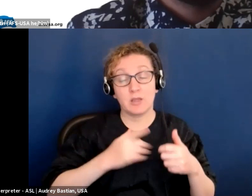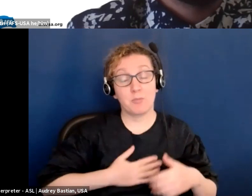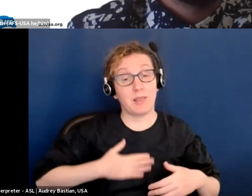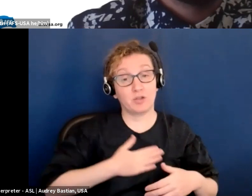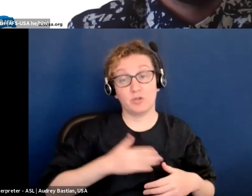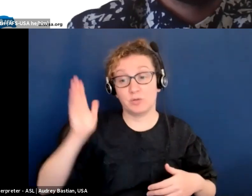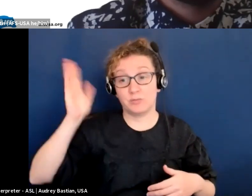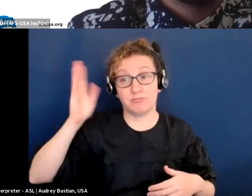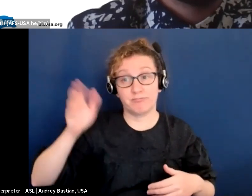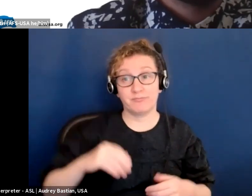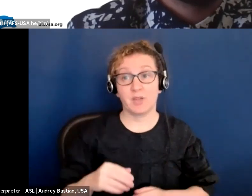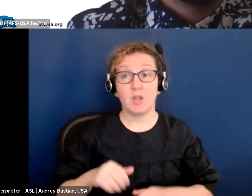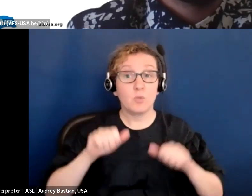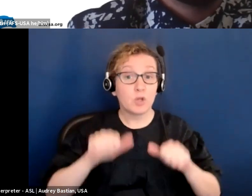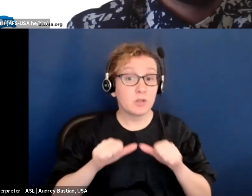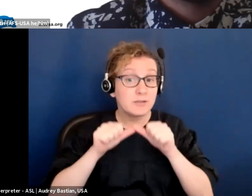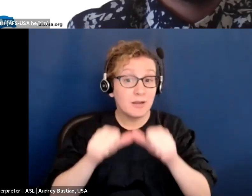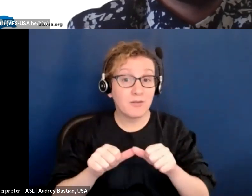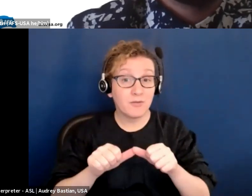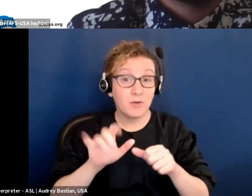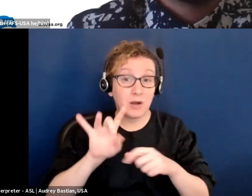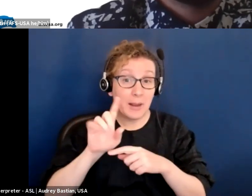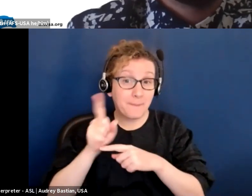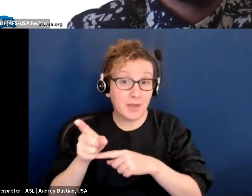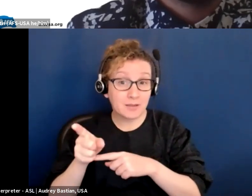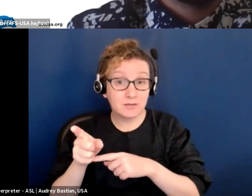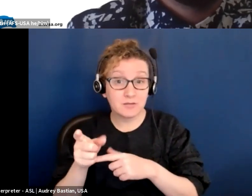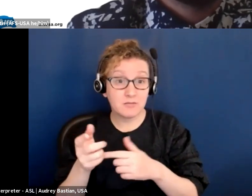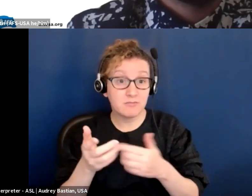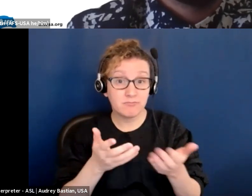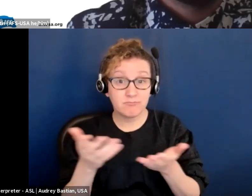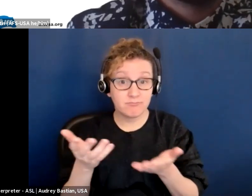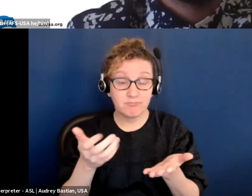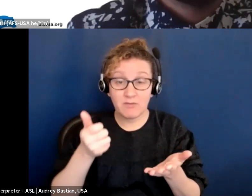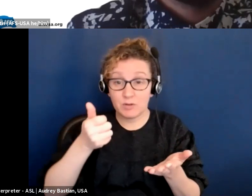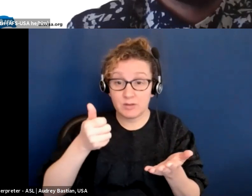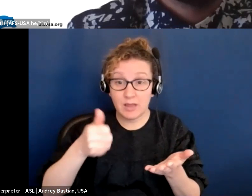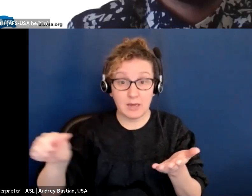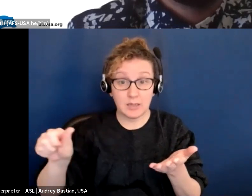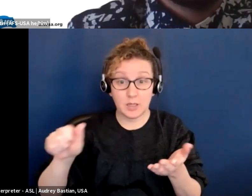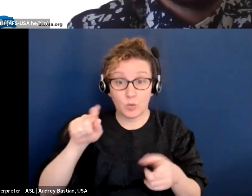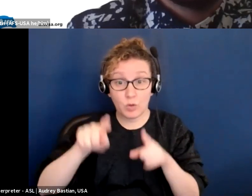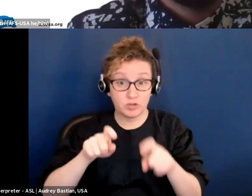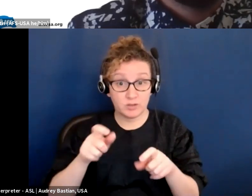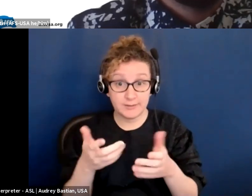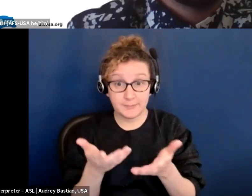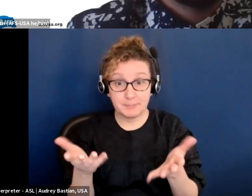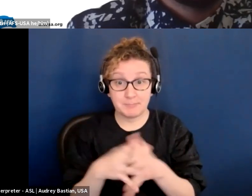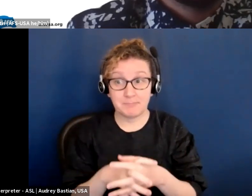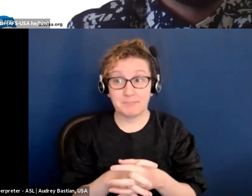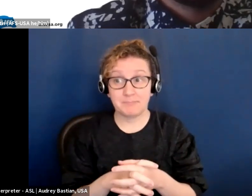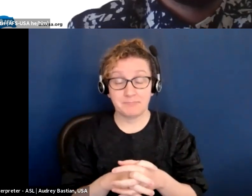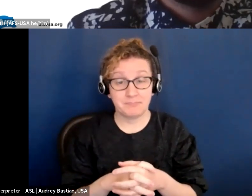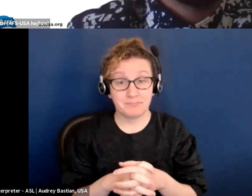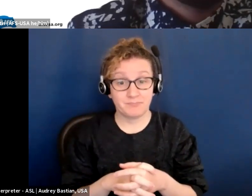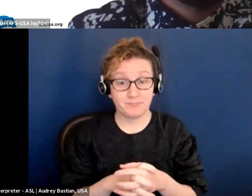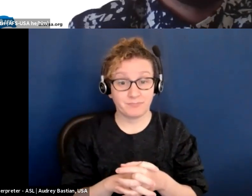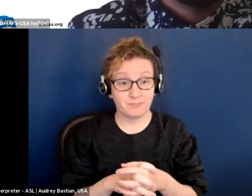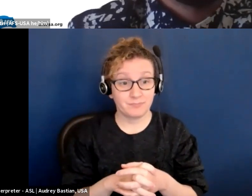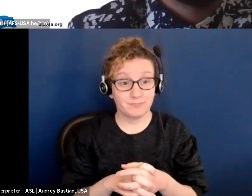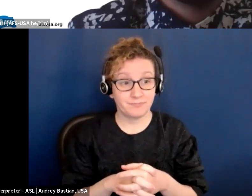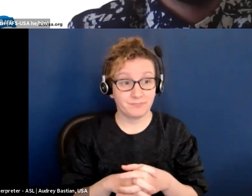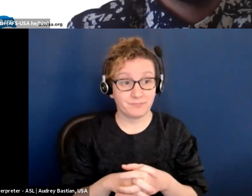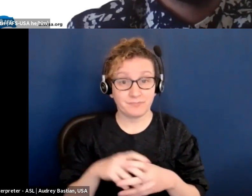We could stay for another eight minutes in case there are any questions. And Monica,